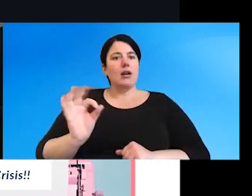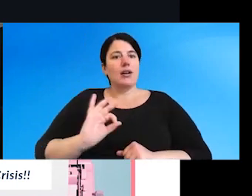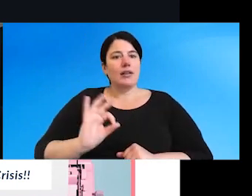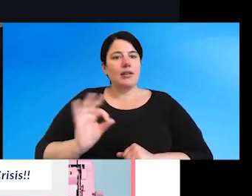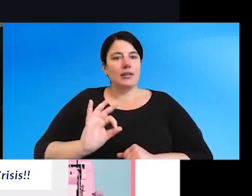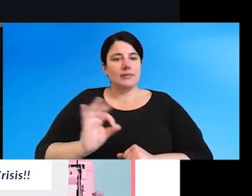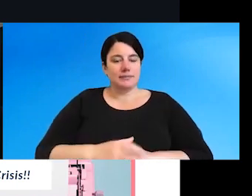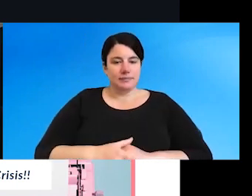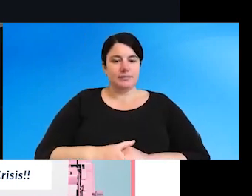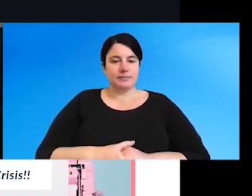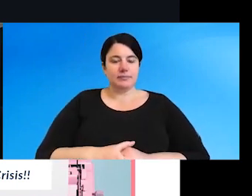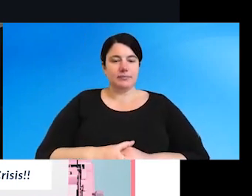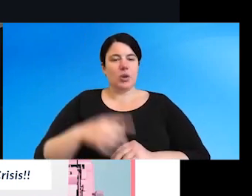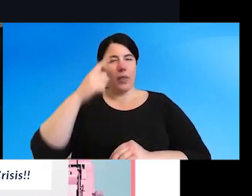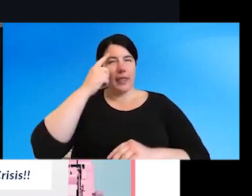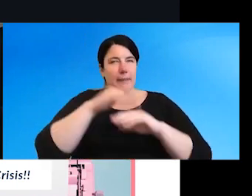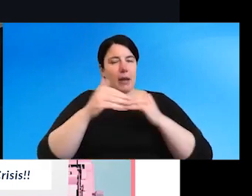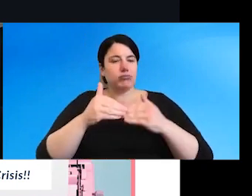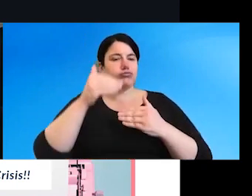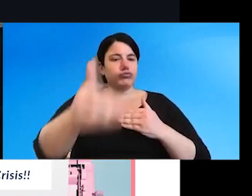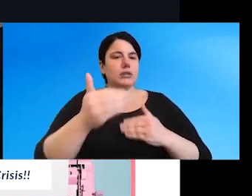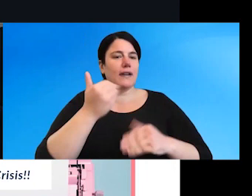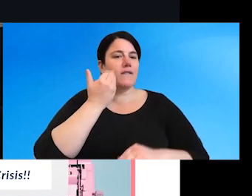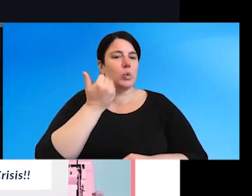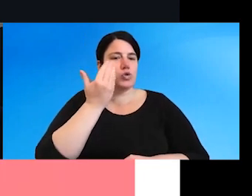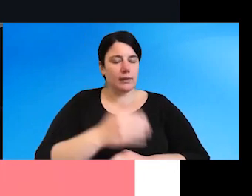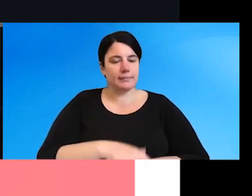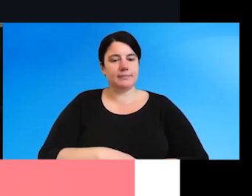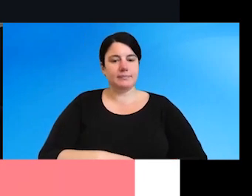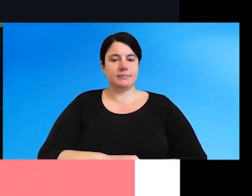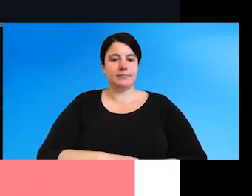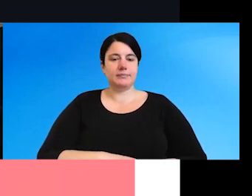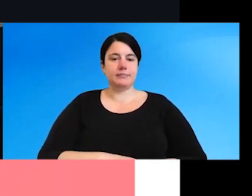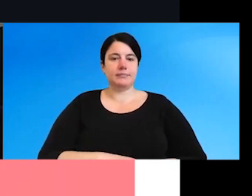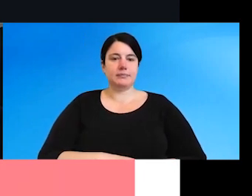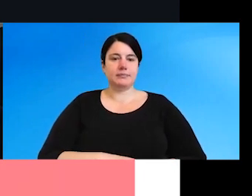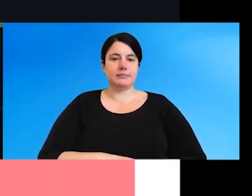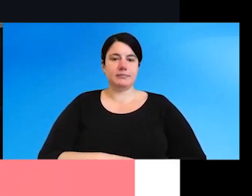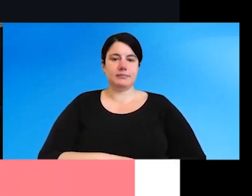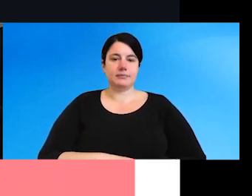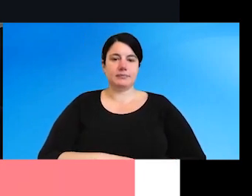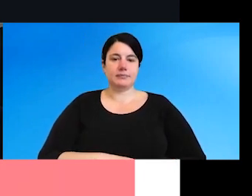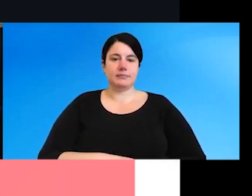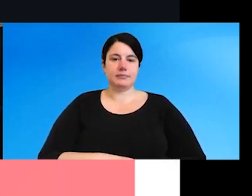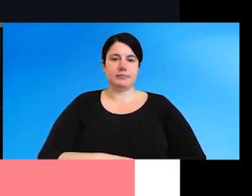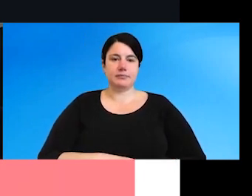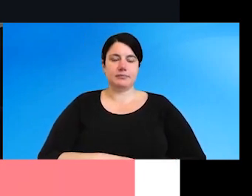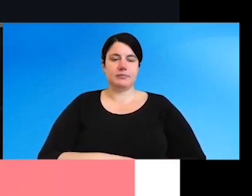of a crisis in the future. So this is a text slide that talks about